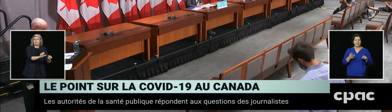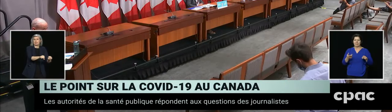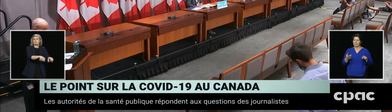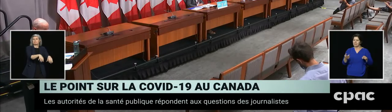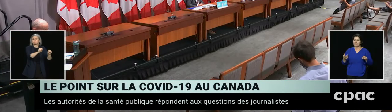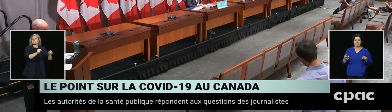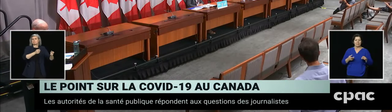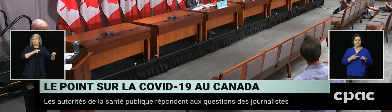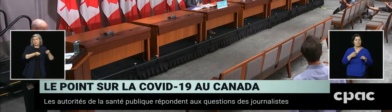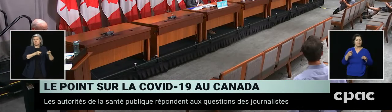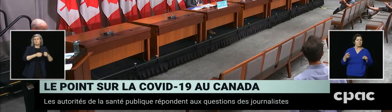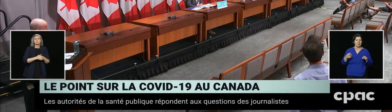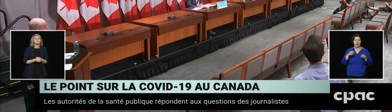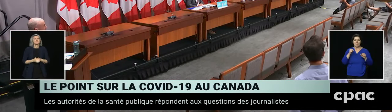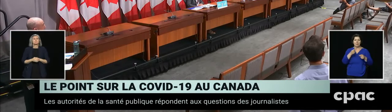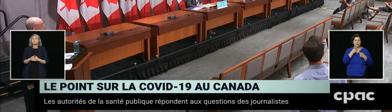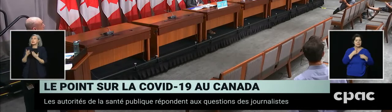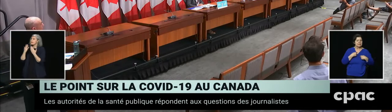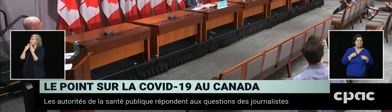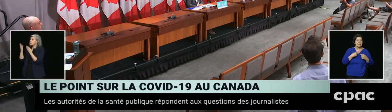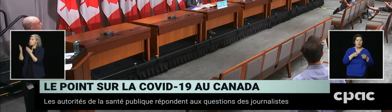THANK YOU.